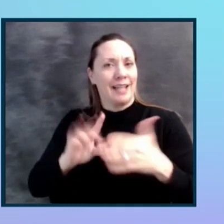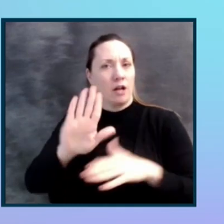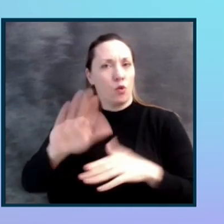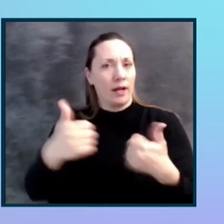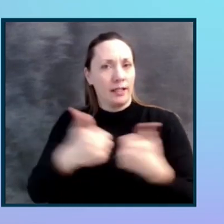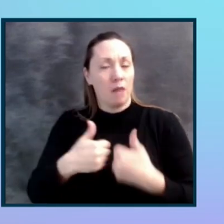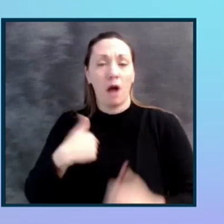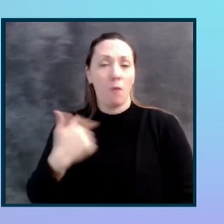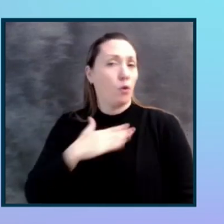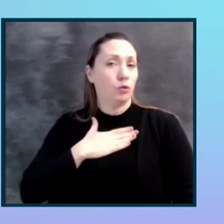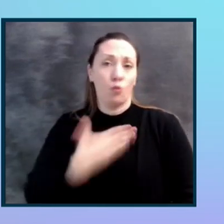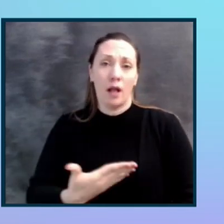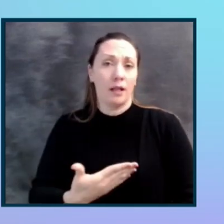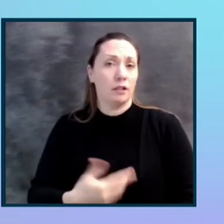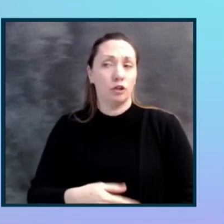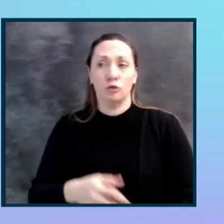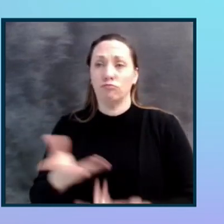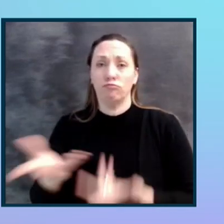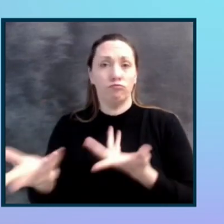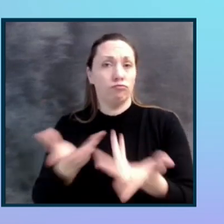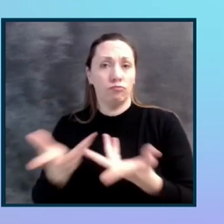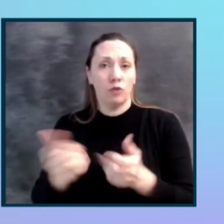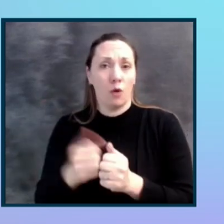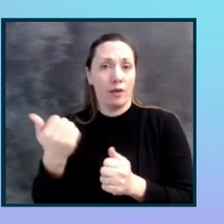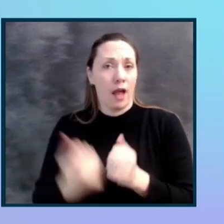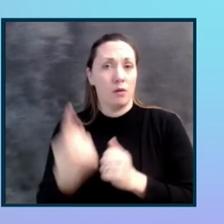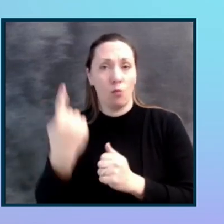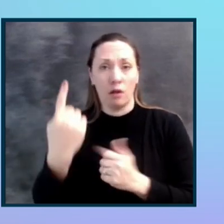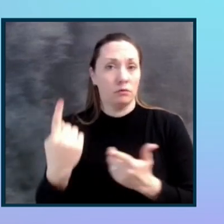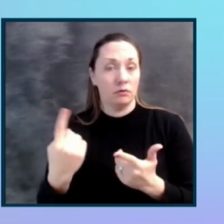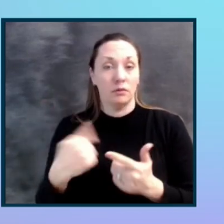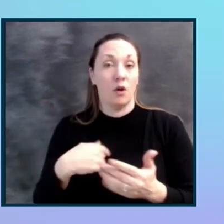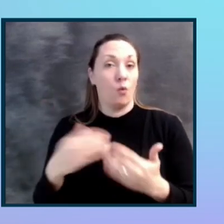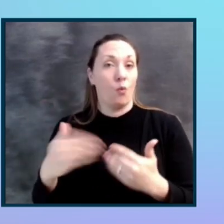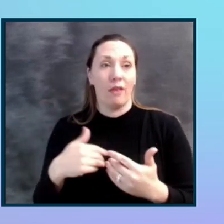anyone who listen, whether it's in games or out of games.